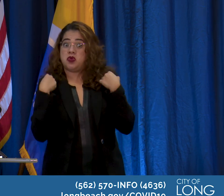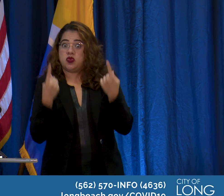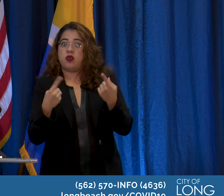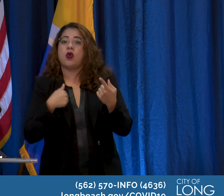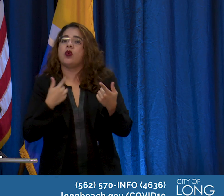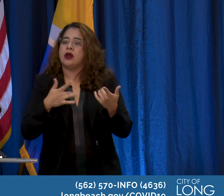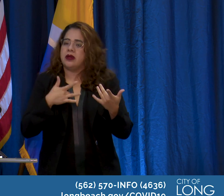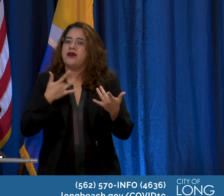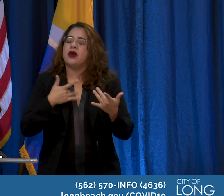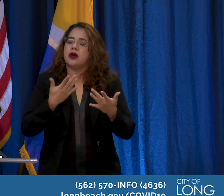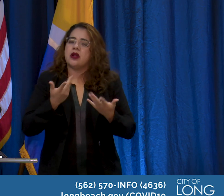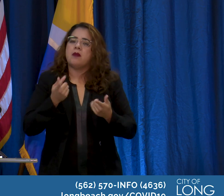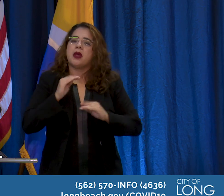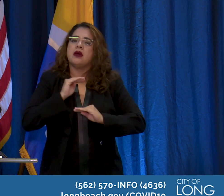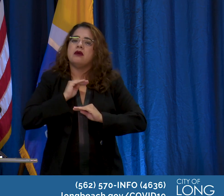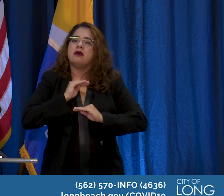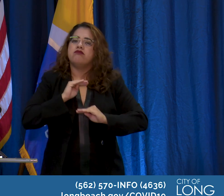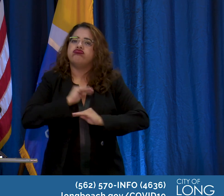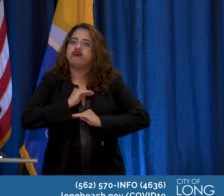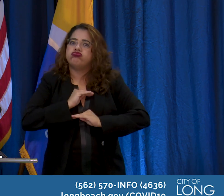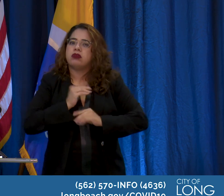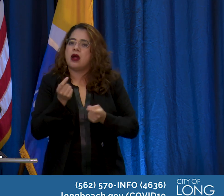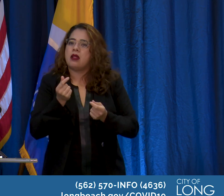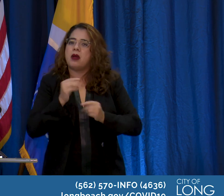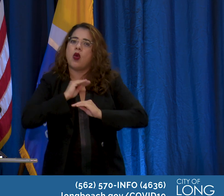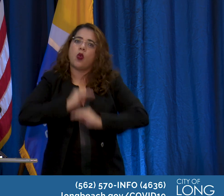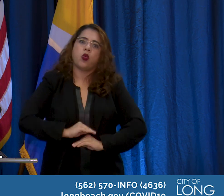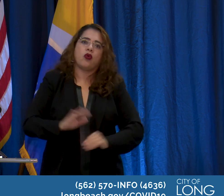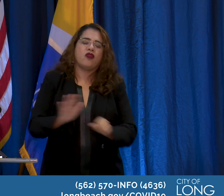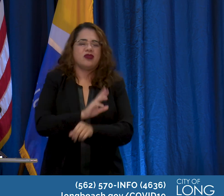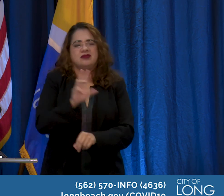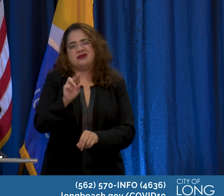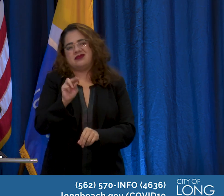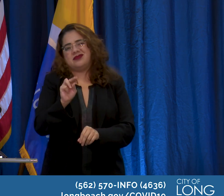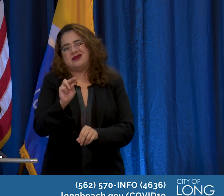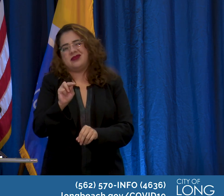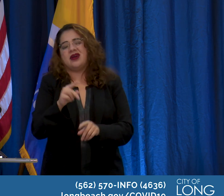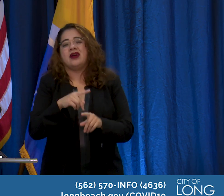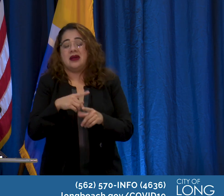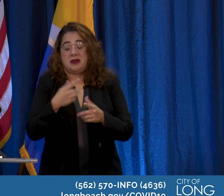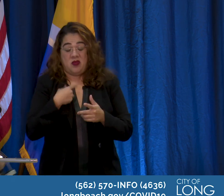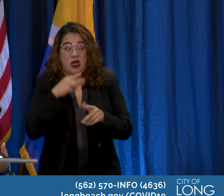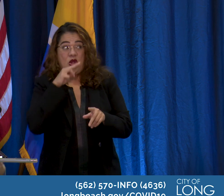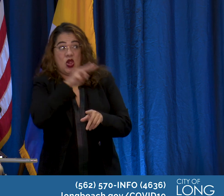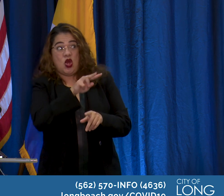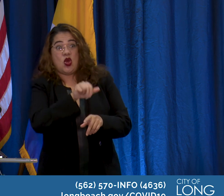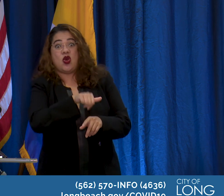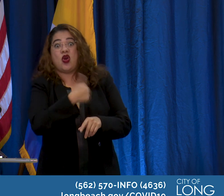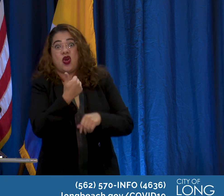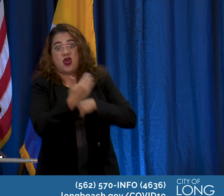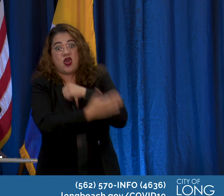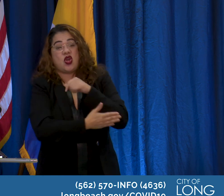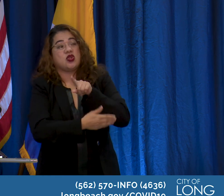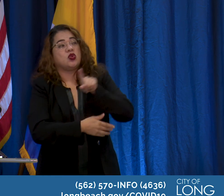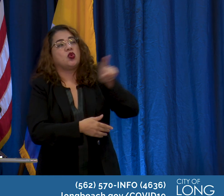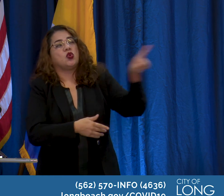seeing that and those increases. We know that there are other places around the country that are seeing those surges already